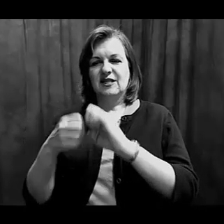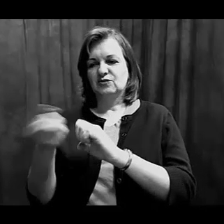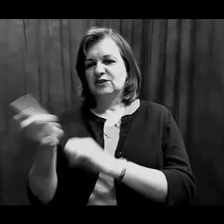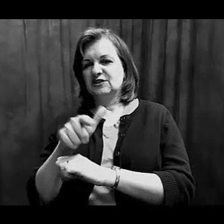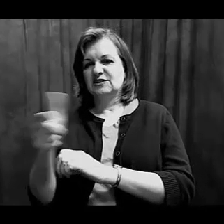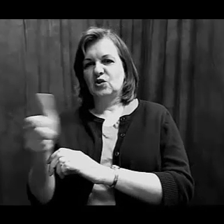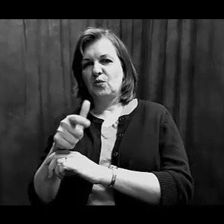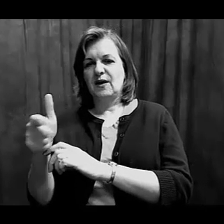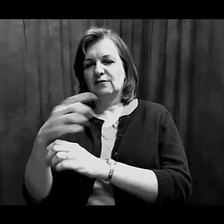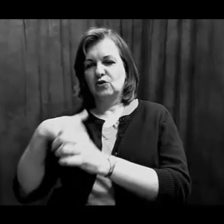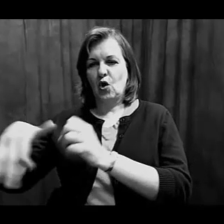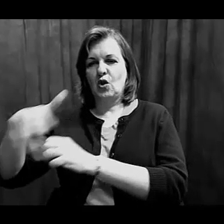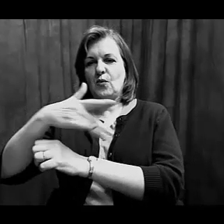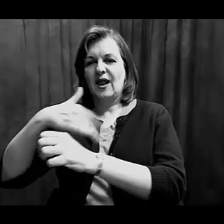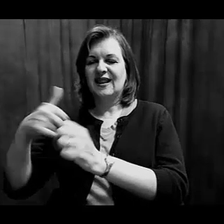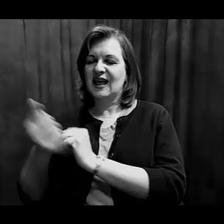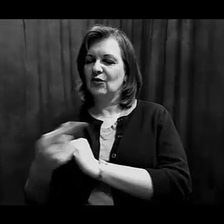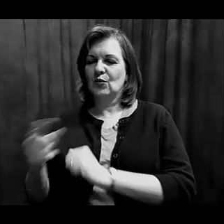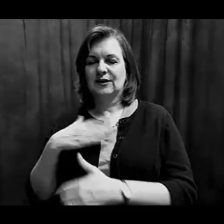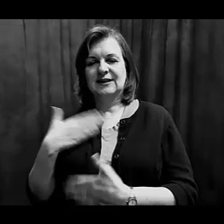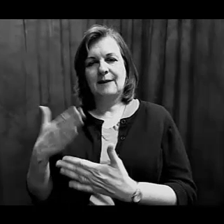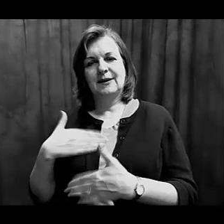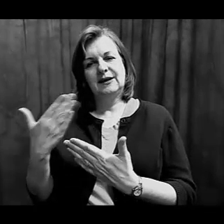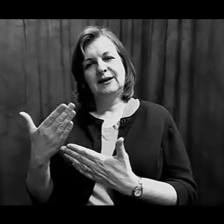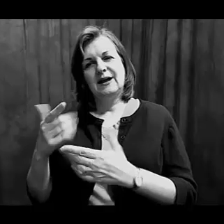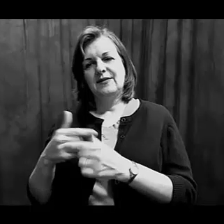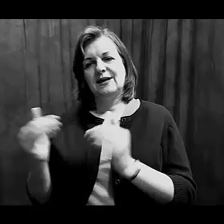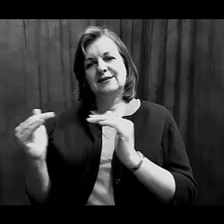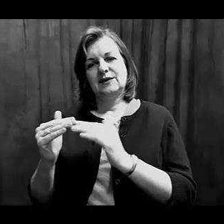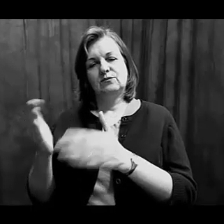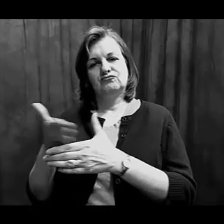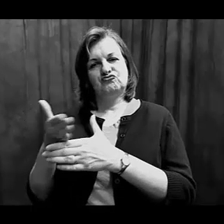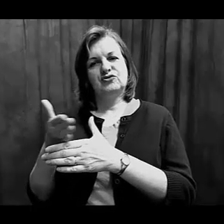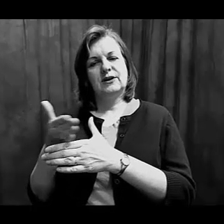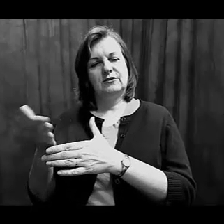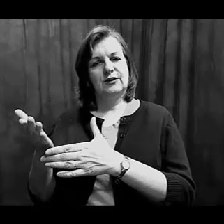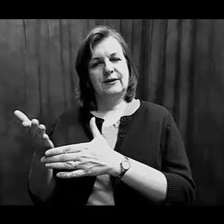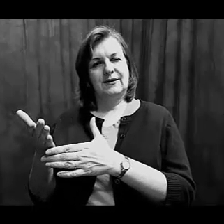just kind of spin around the outside -- everybody's happy